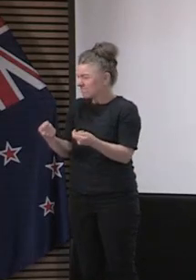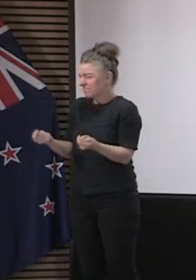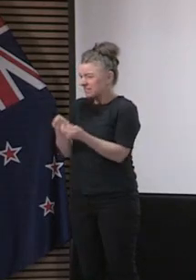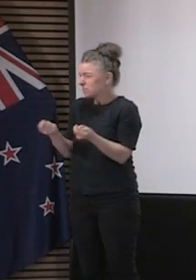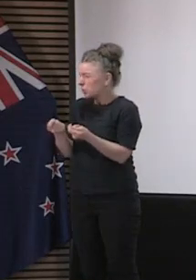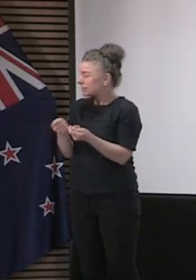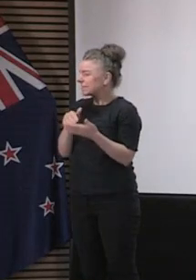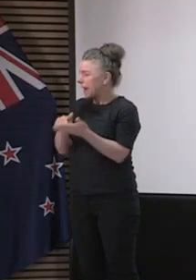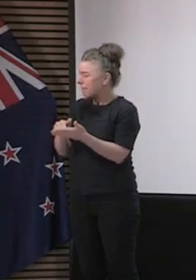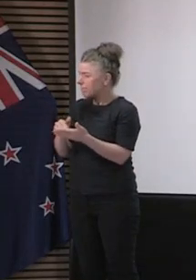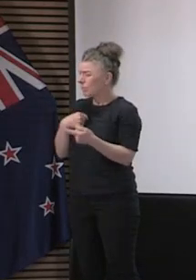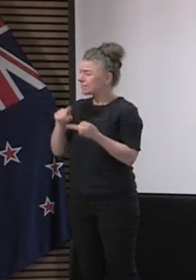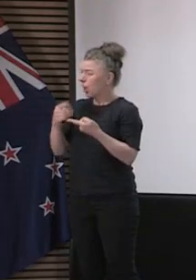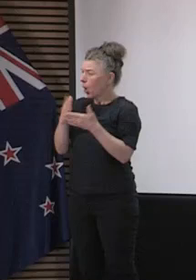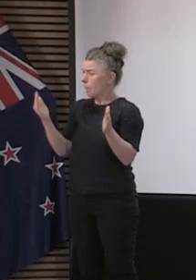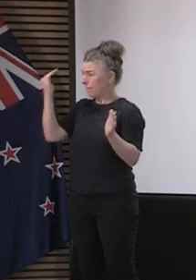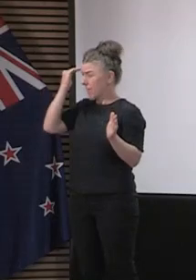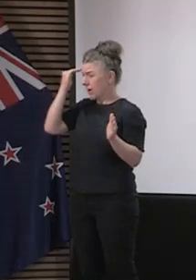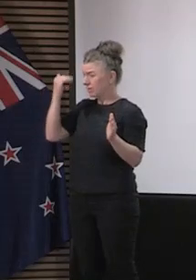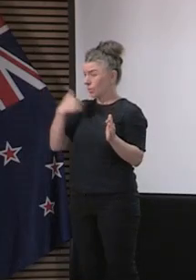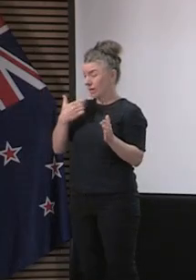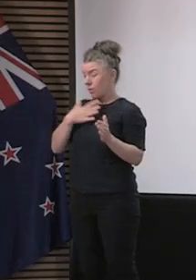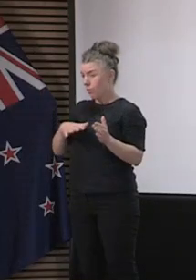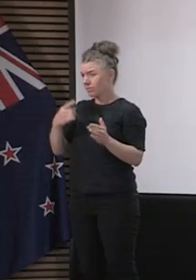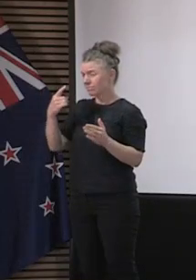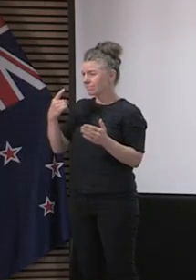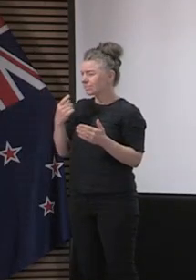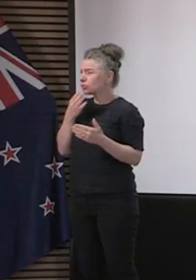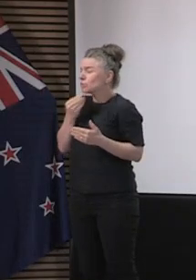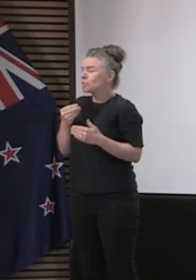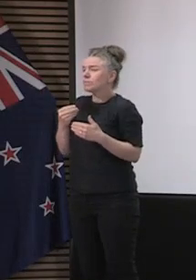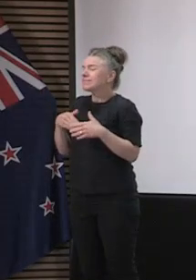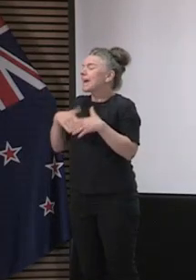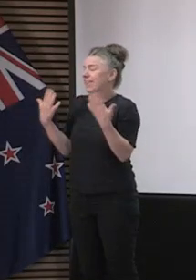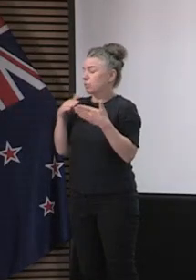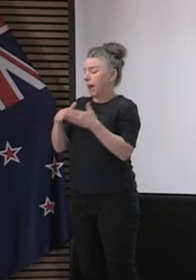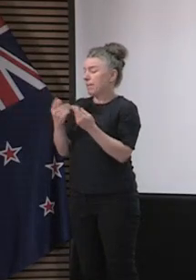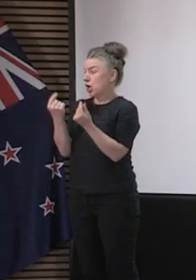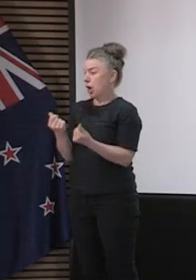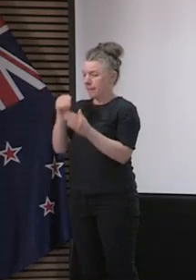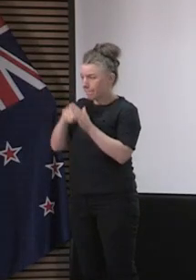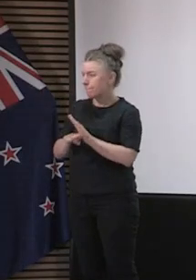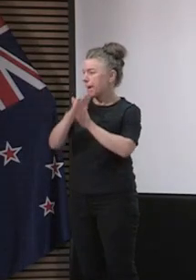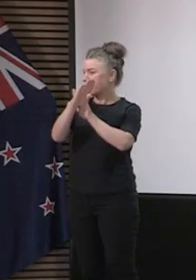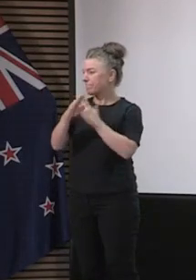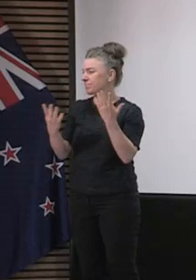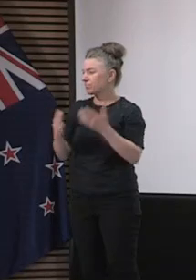stimulus we want. But we haven't ruled things in or out at this stage. We are focused